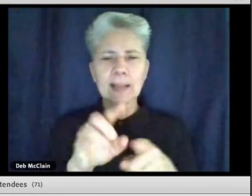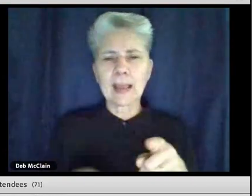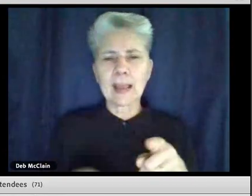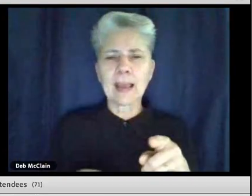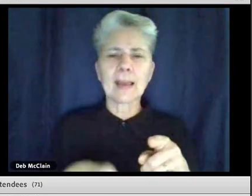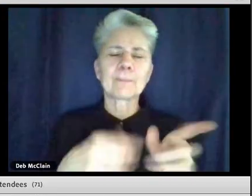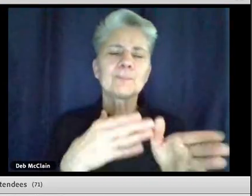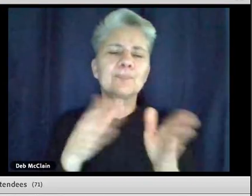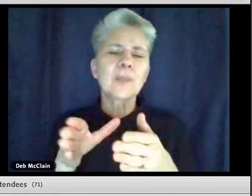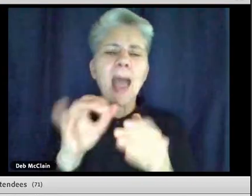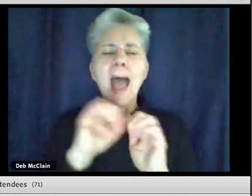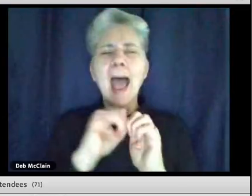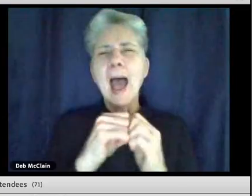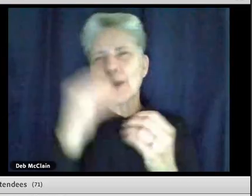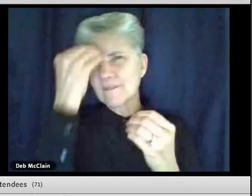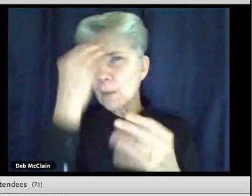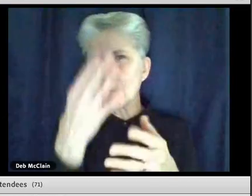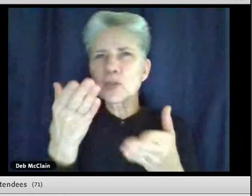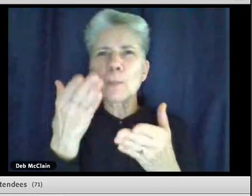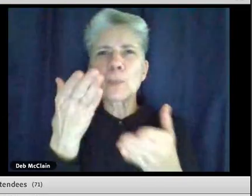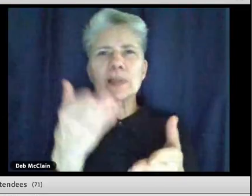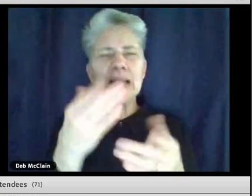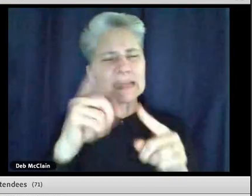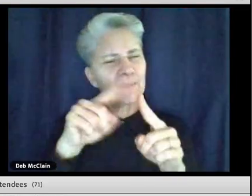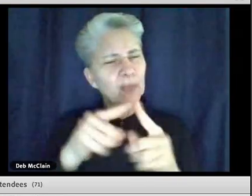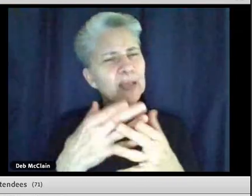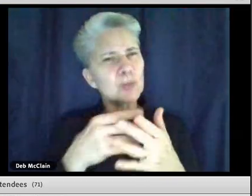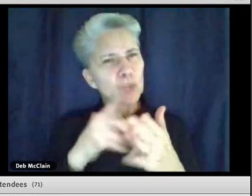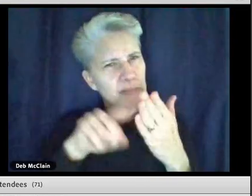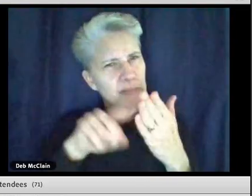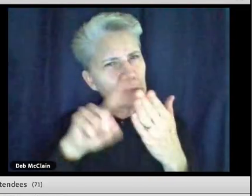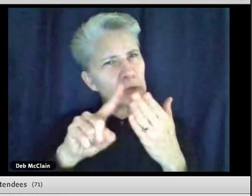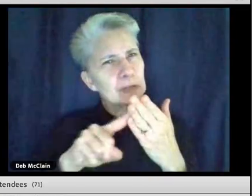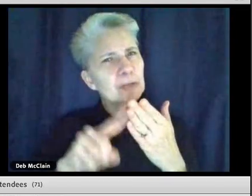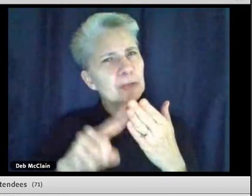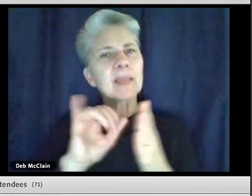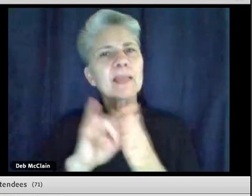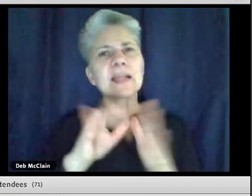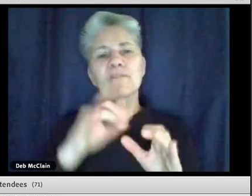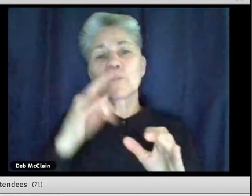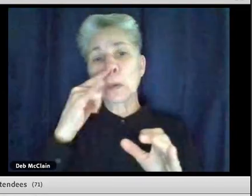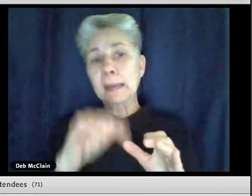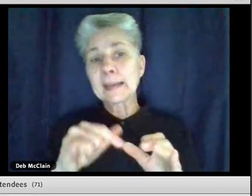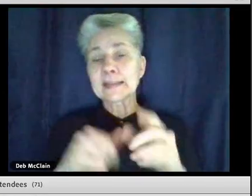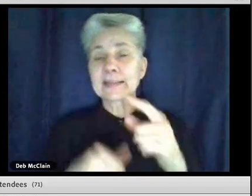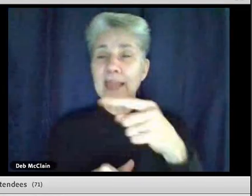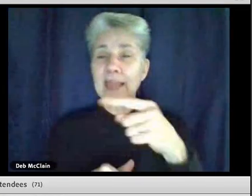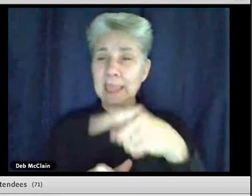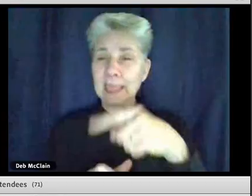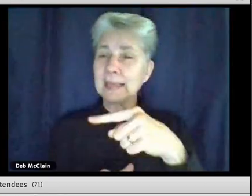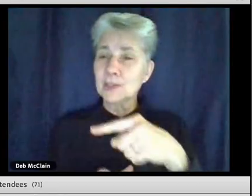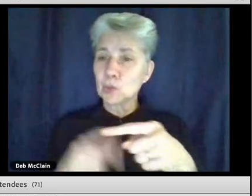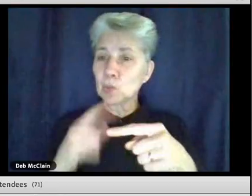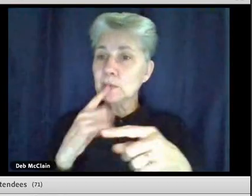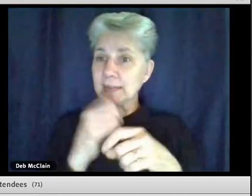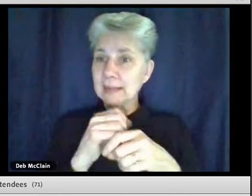You know, was it made for satire, different things like that? And how is this information presented? These are all things that you can check.